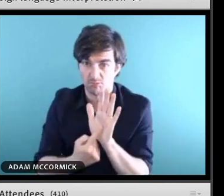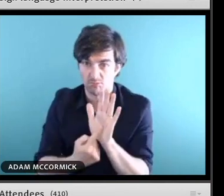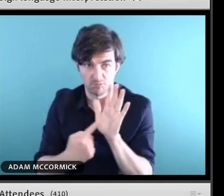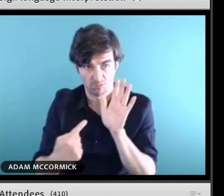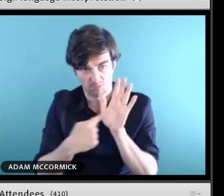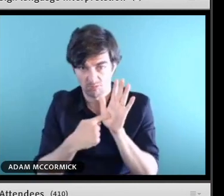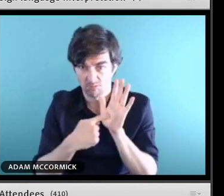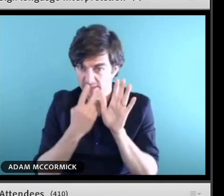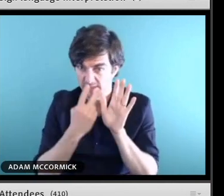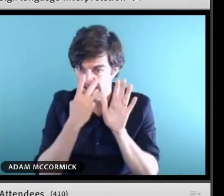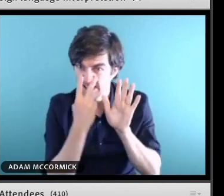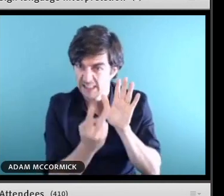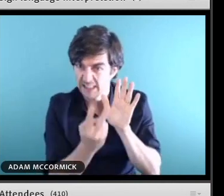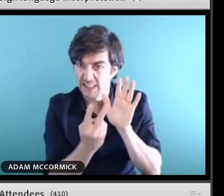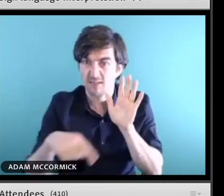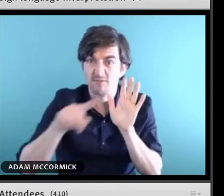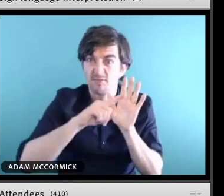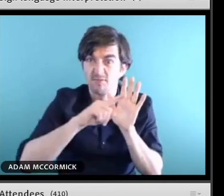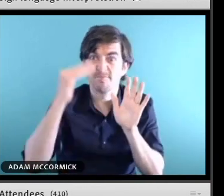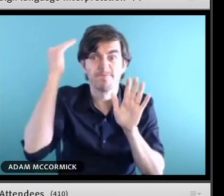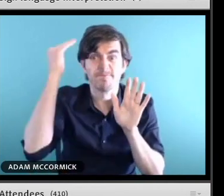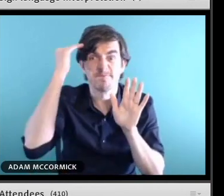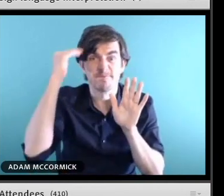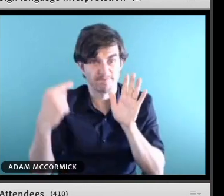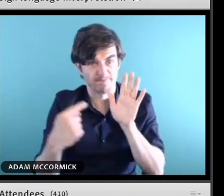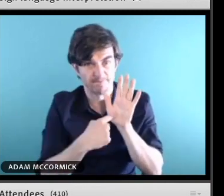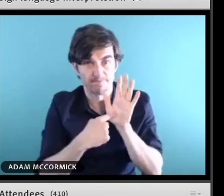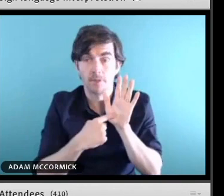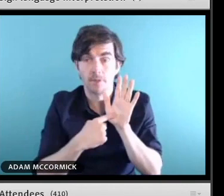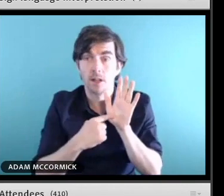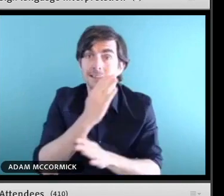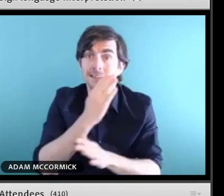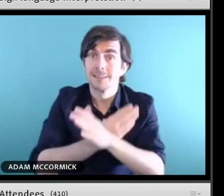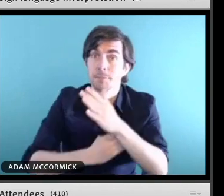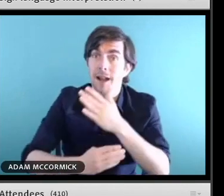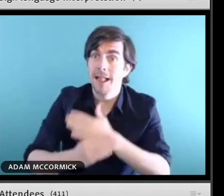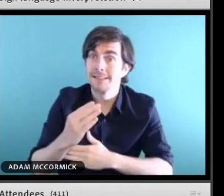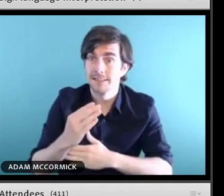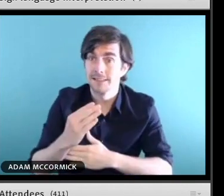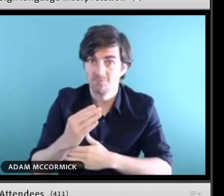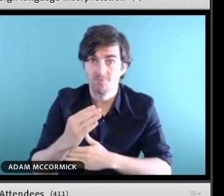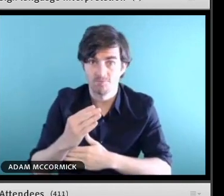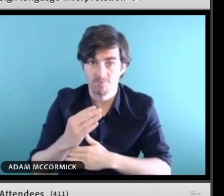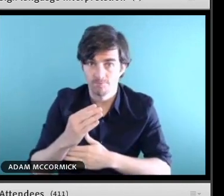with disability to increase risks for persons with disabilities. And then the note from